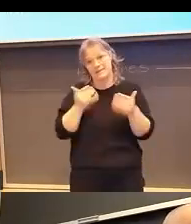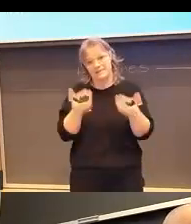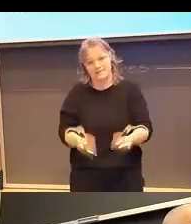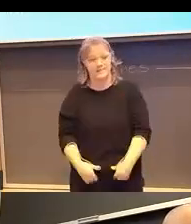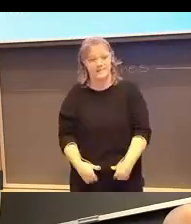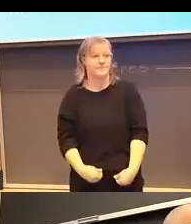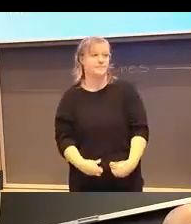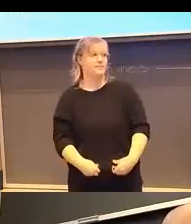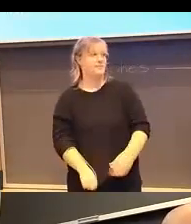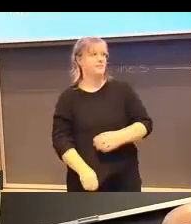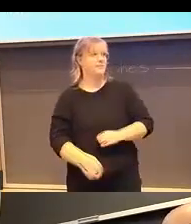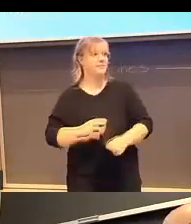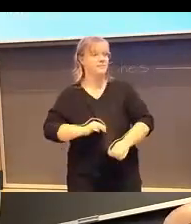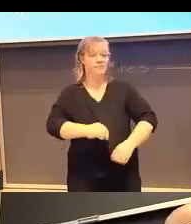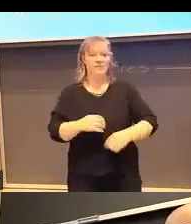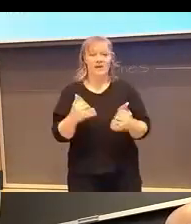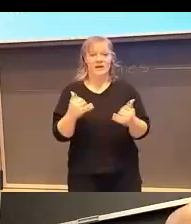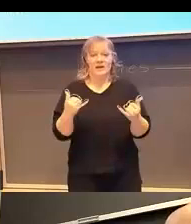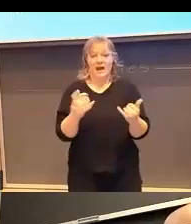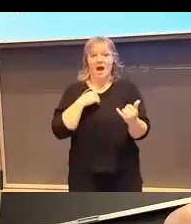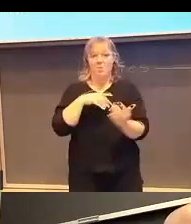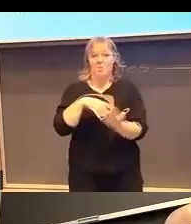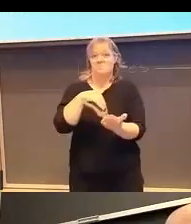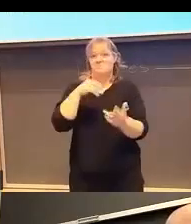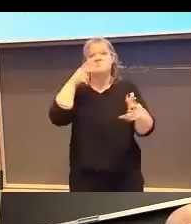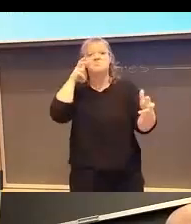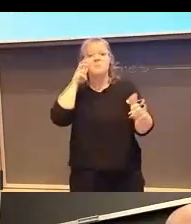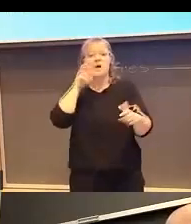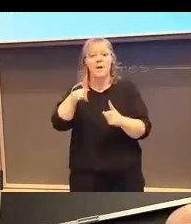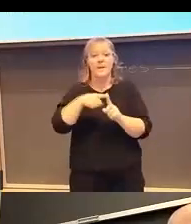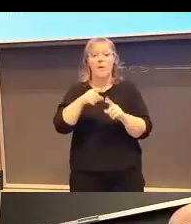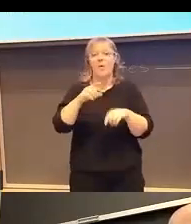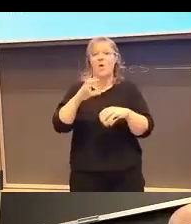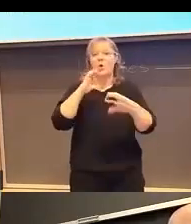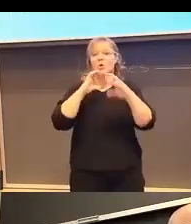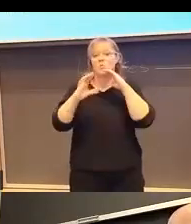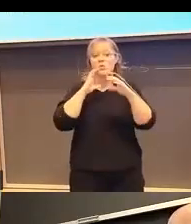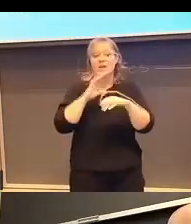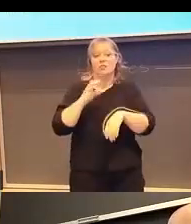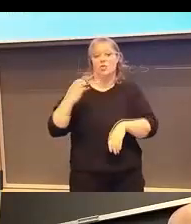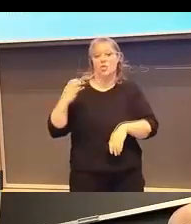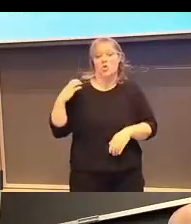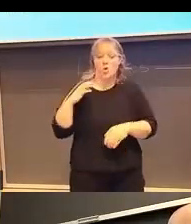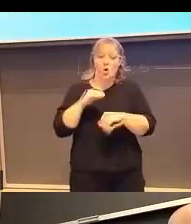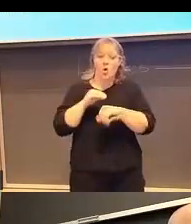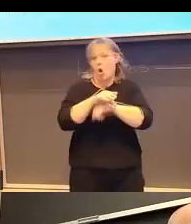we're going to hear about communication coaching um as I said I think this is a really important